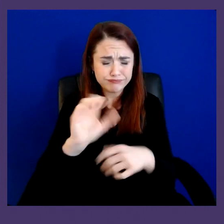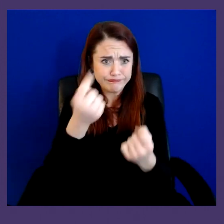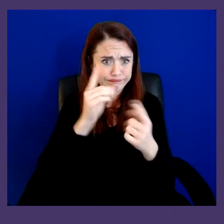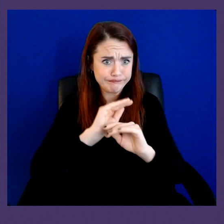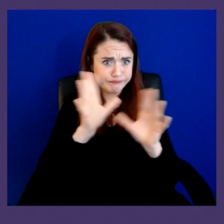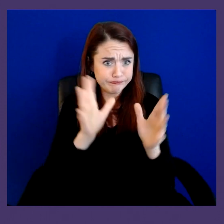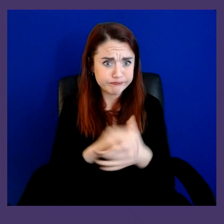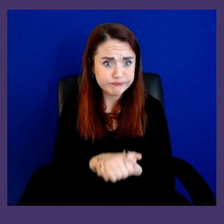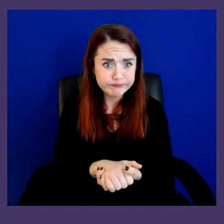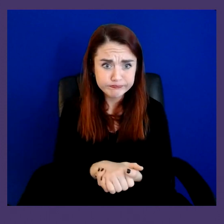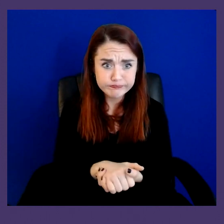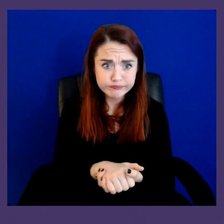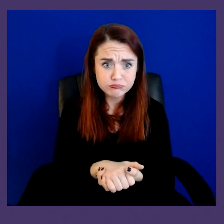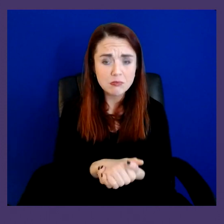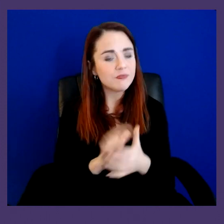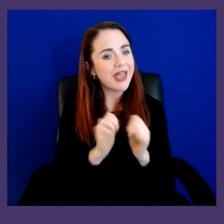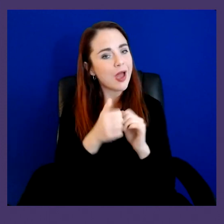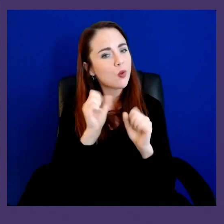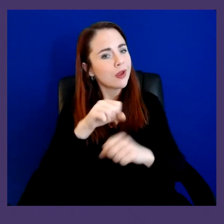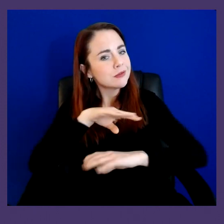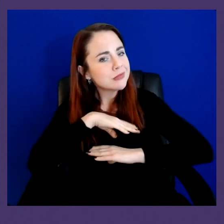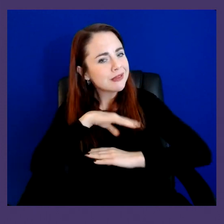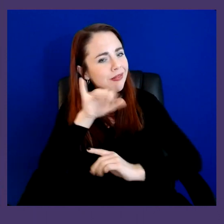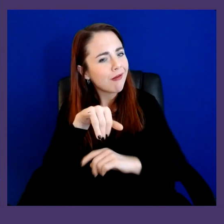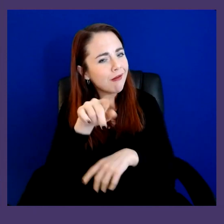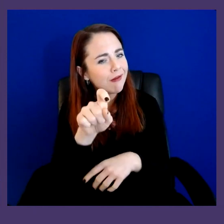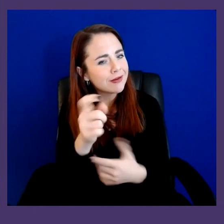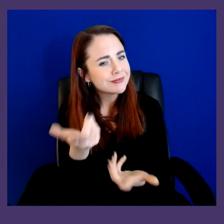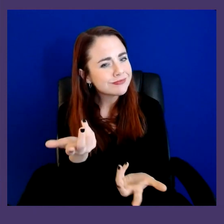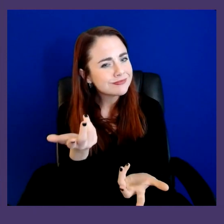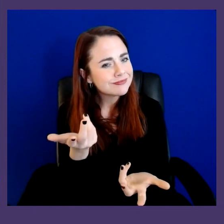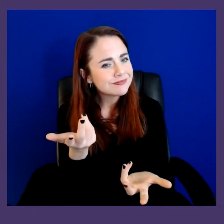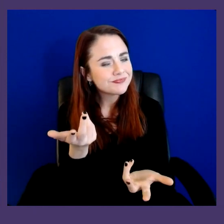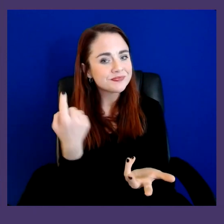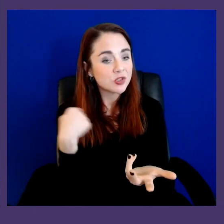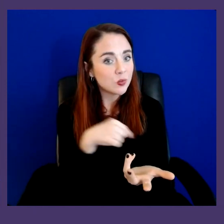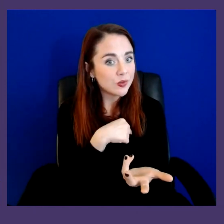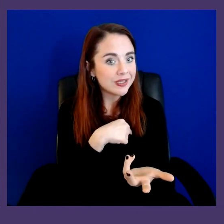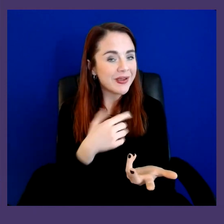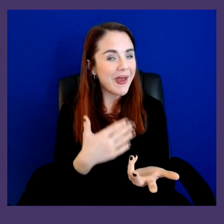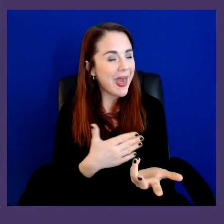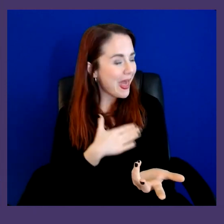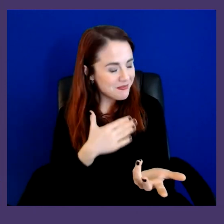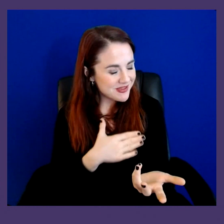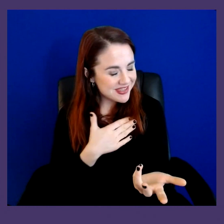In order to meet that demand, we are we are extremely pleased and excited to announce that